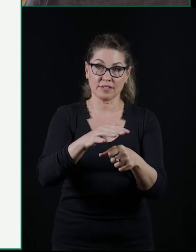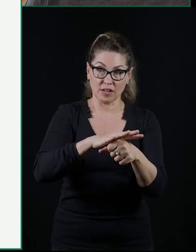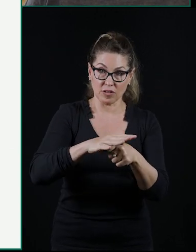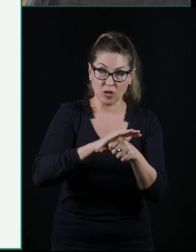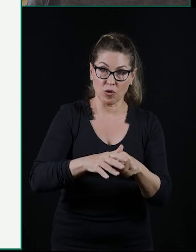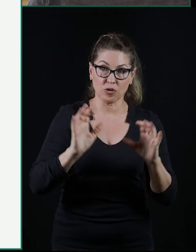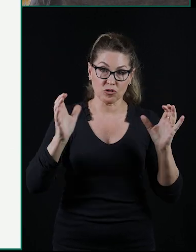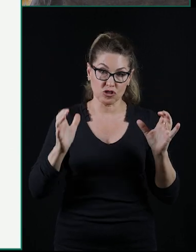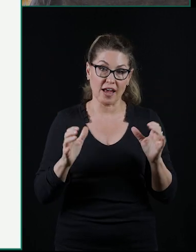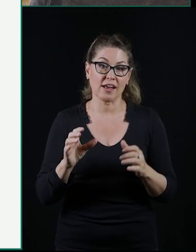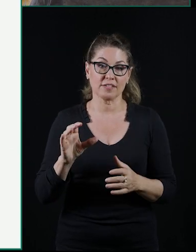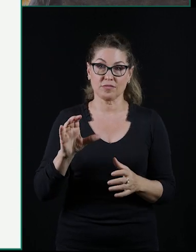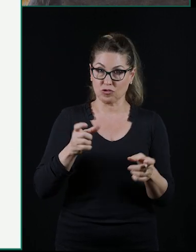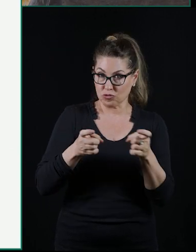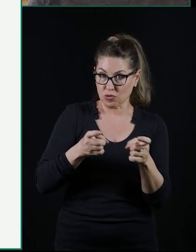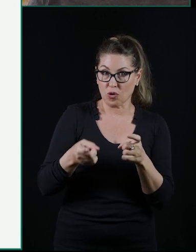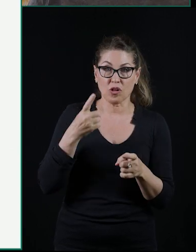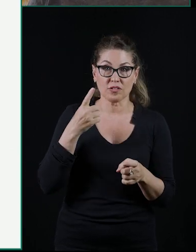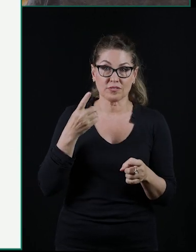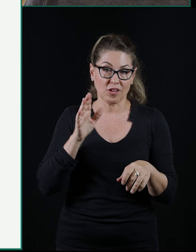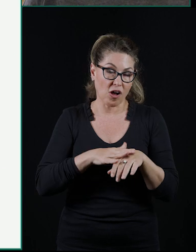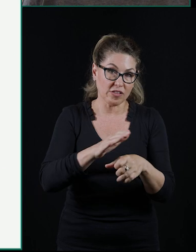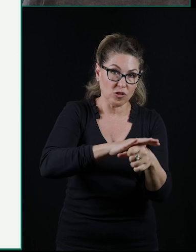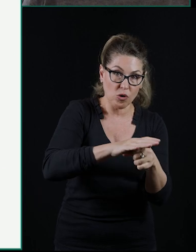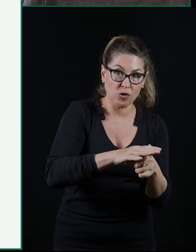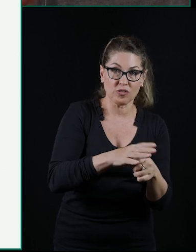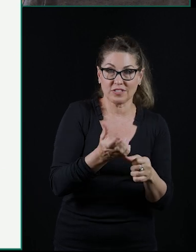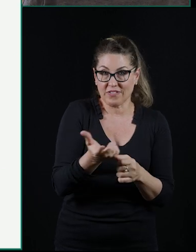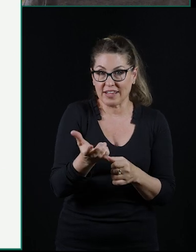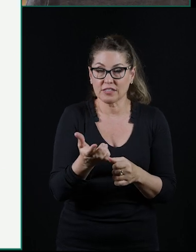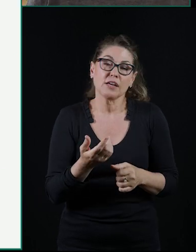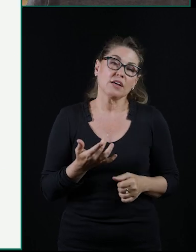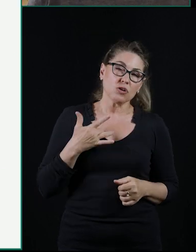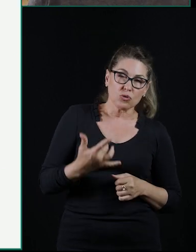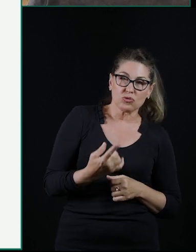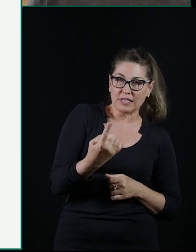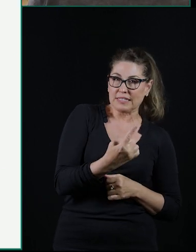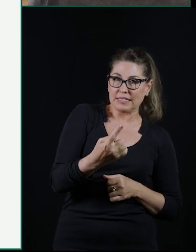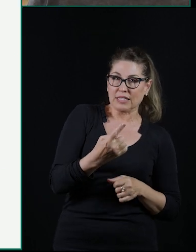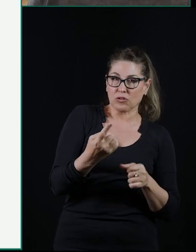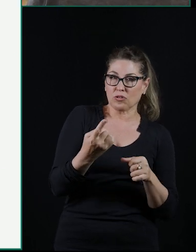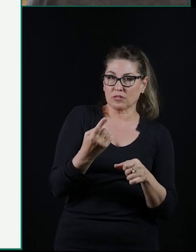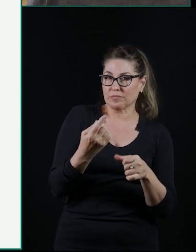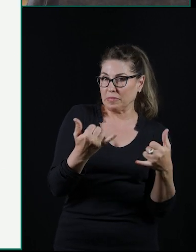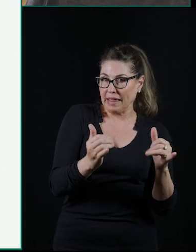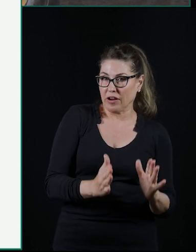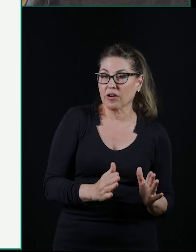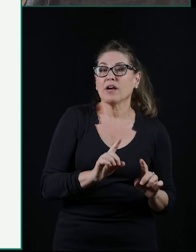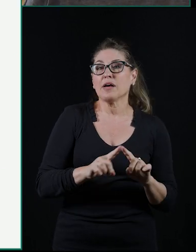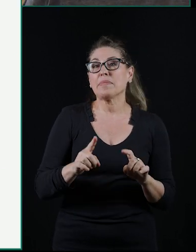for each user on the device. Usually it's a single user, but sometimes we also